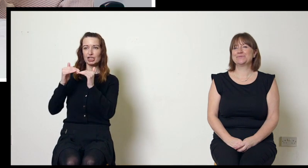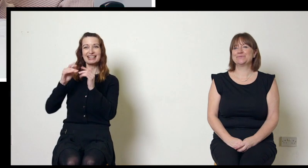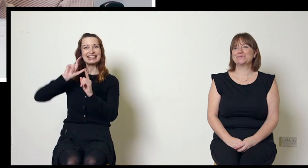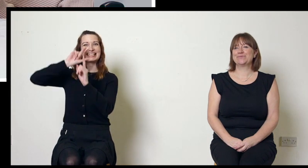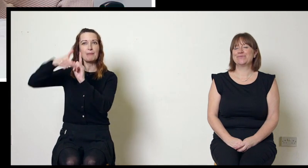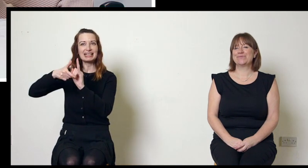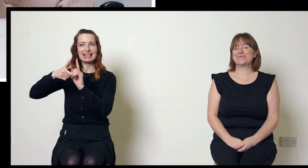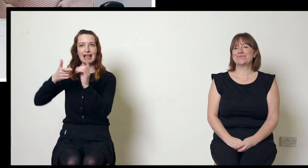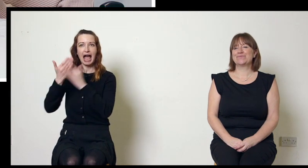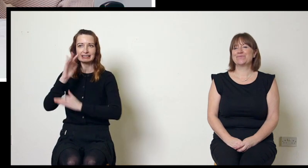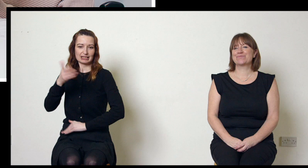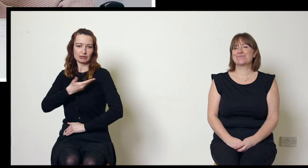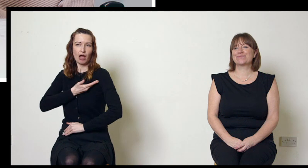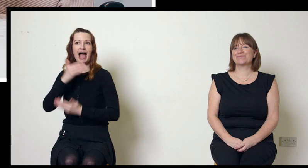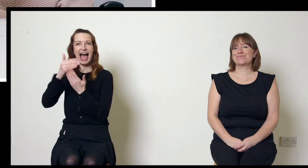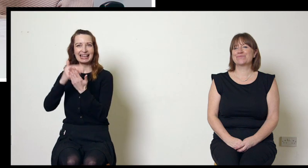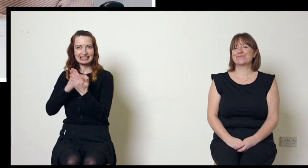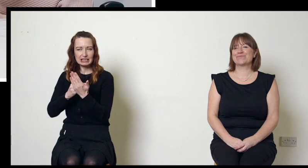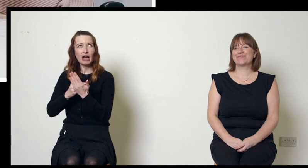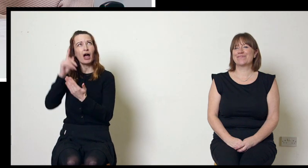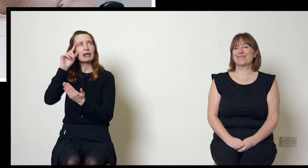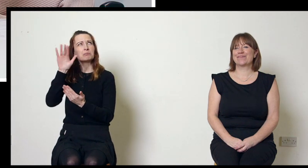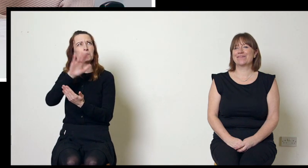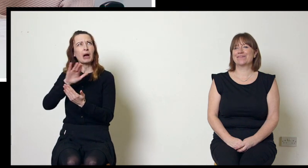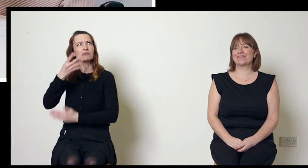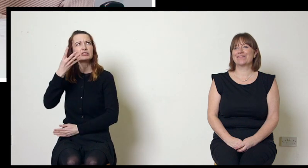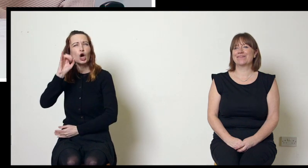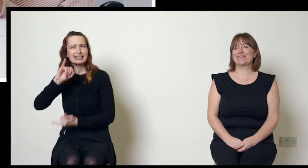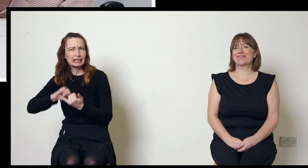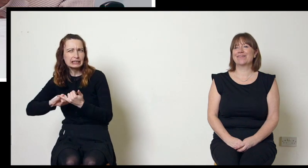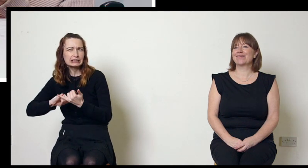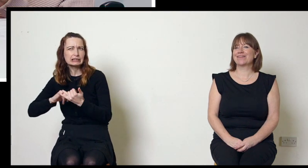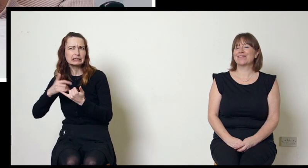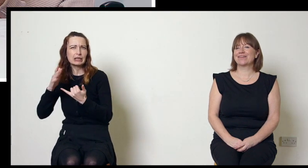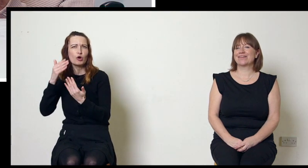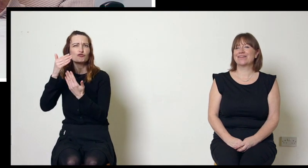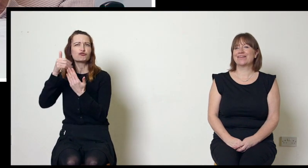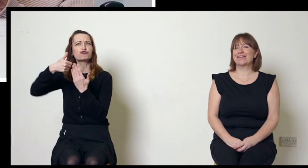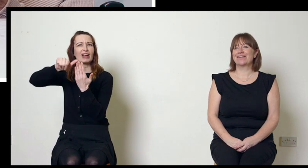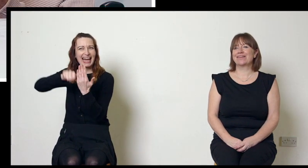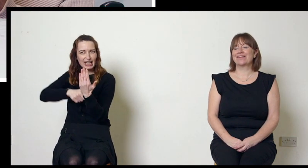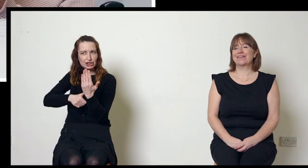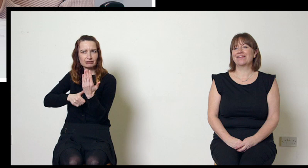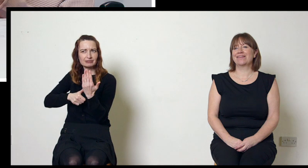So, in the mid-nineties I think it was part of building regulation. So, it was all about the business community.